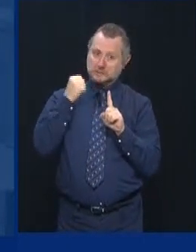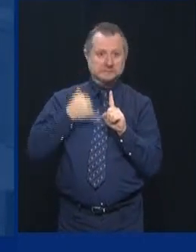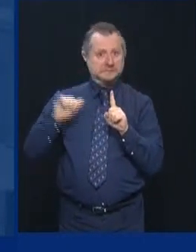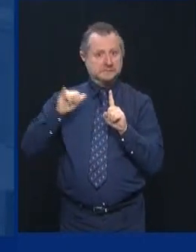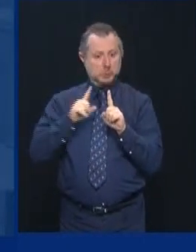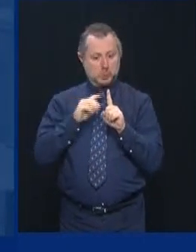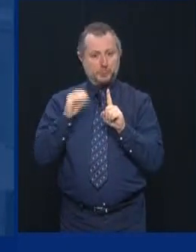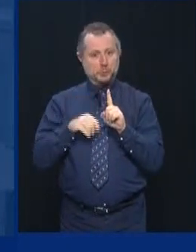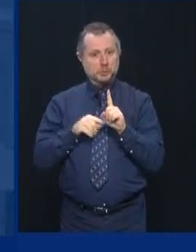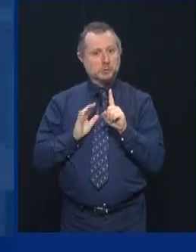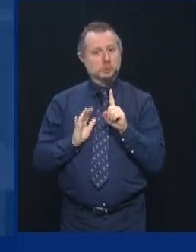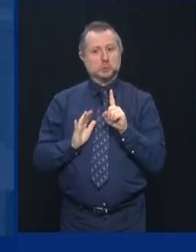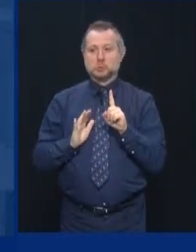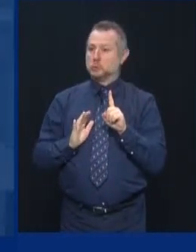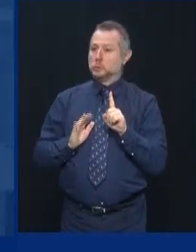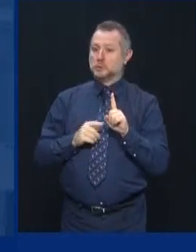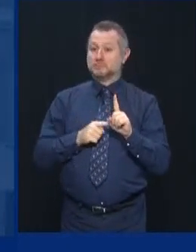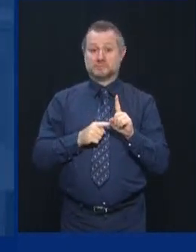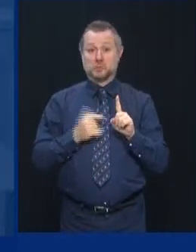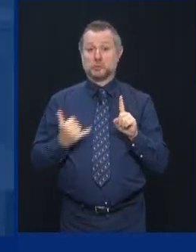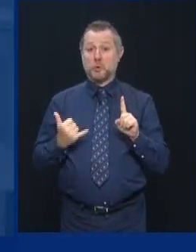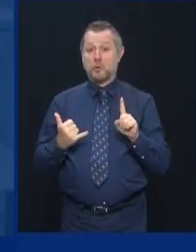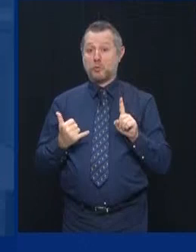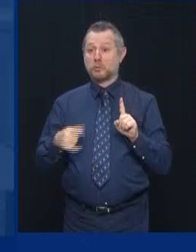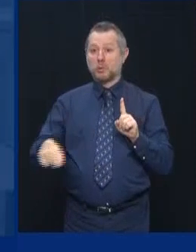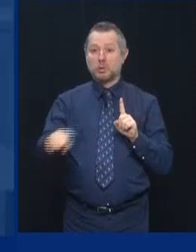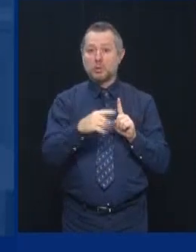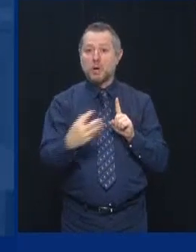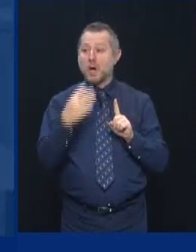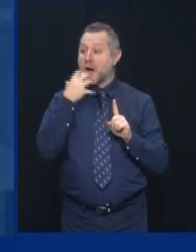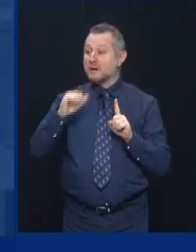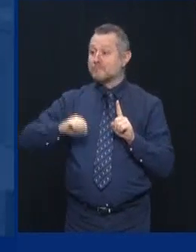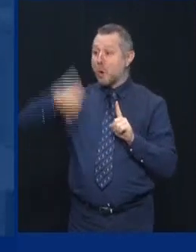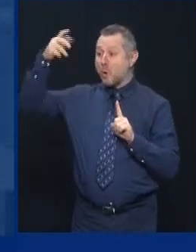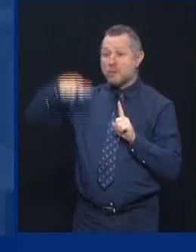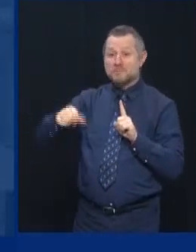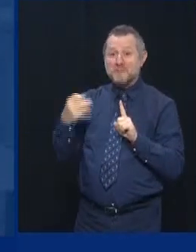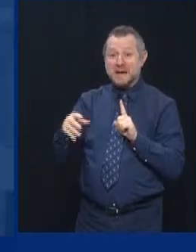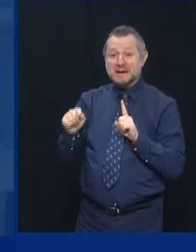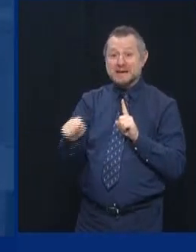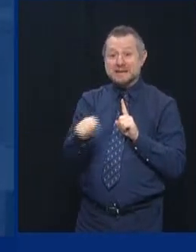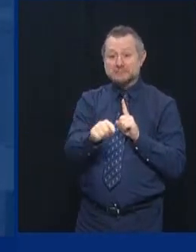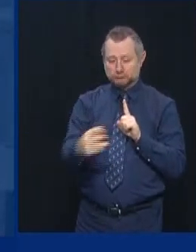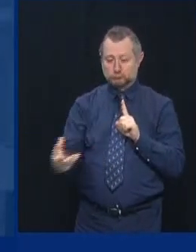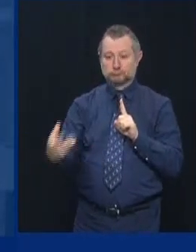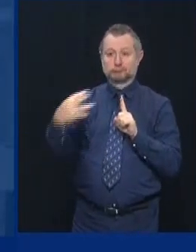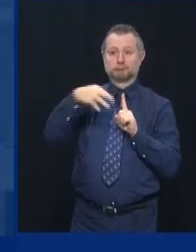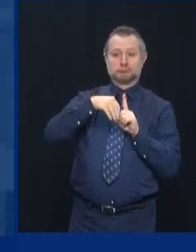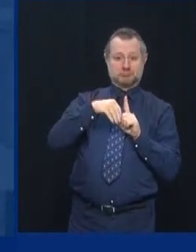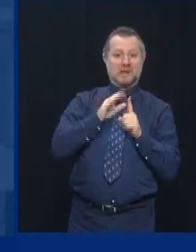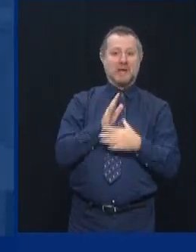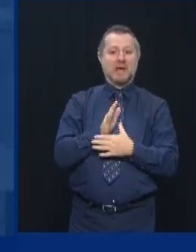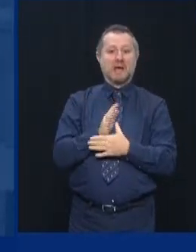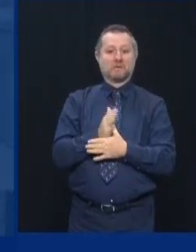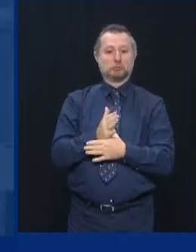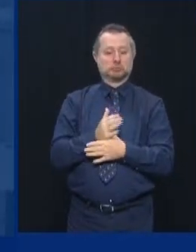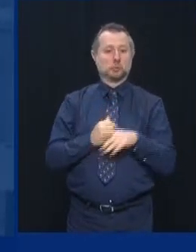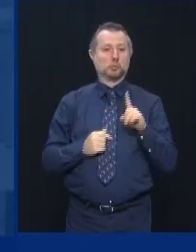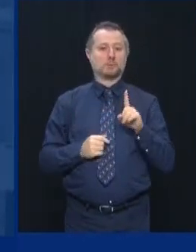TO BE PRACTICALLY UNSUSTAINABLE. BUT IT'S REMARKABLE THAT WE'RE THAT LOW RIGHT NOW.